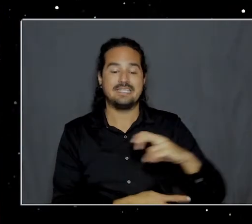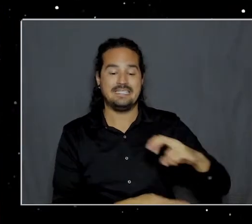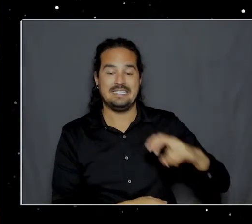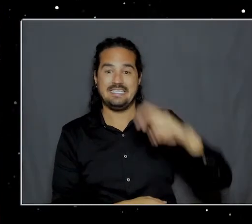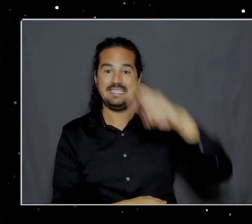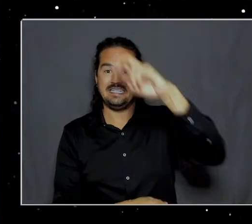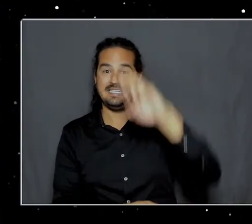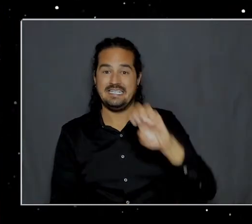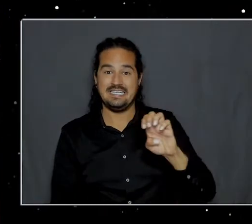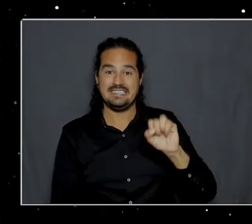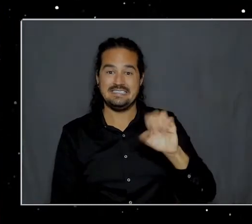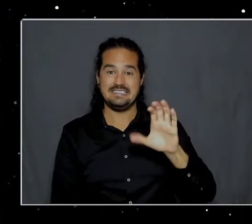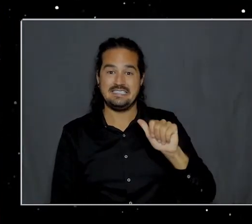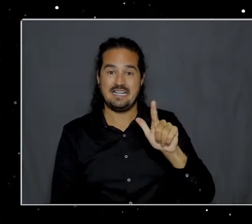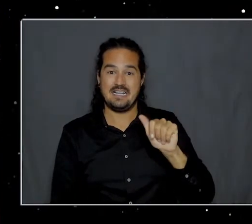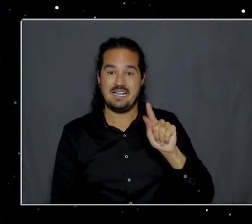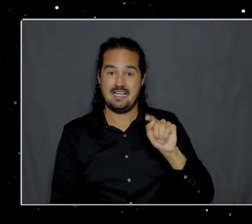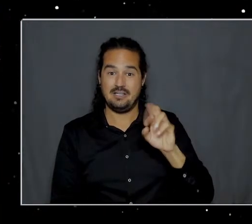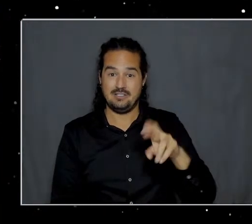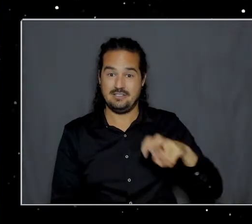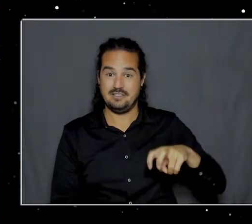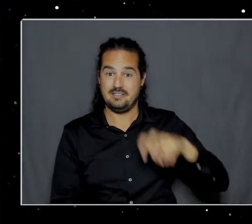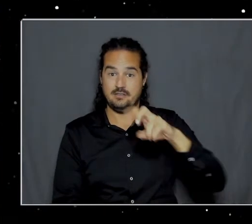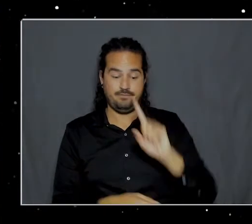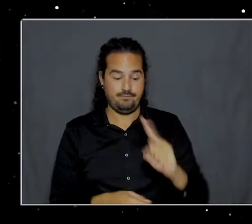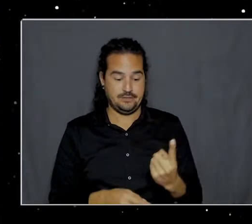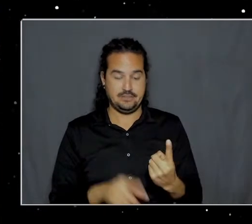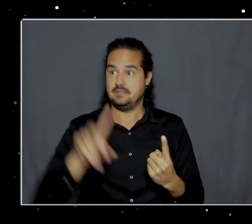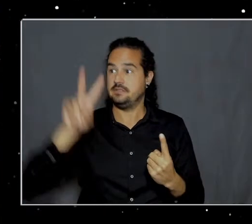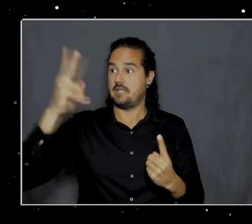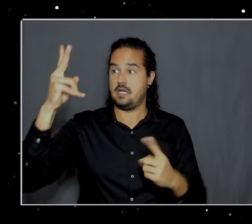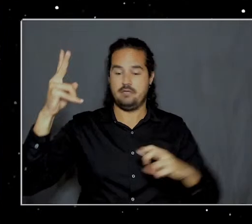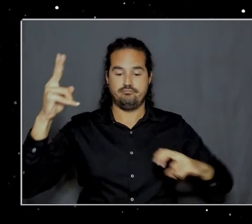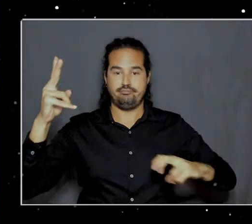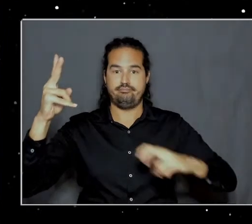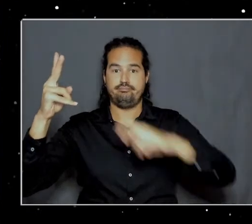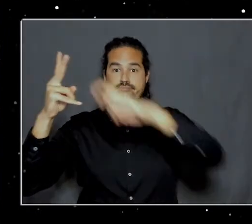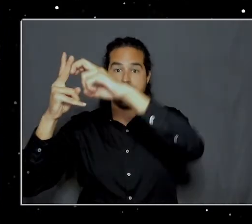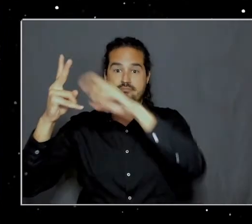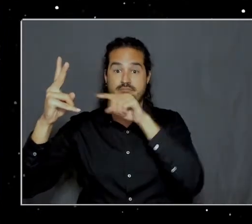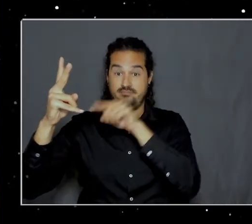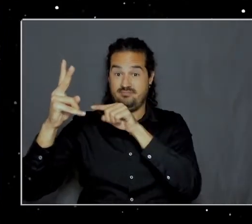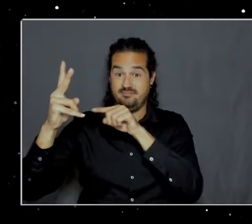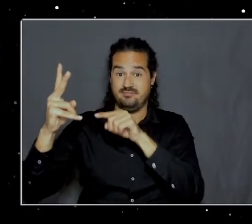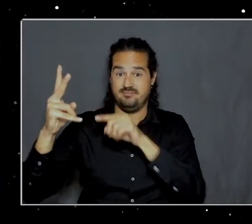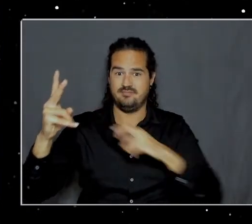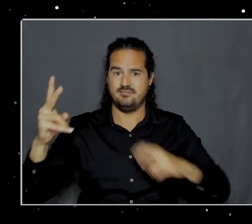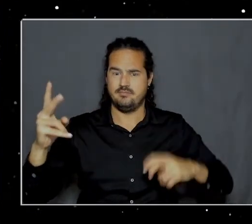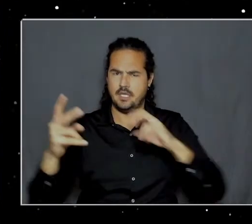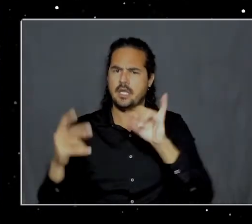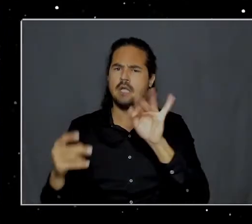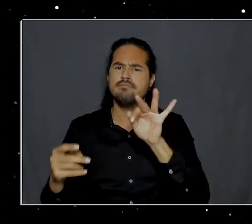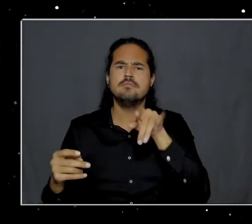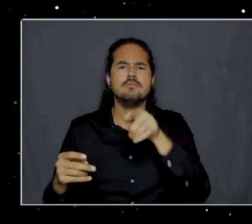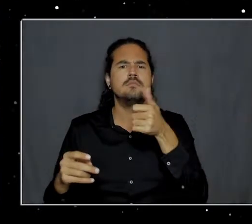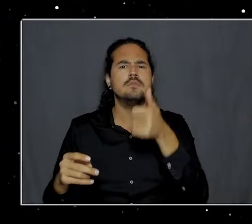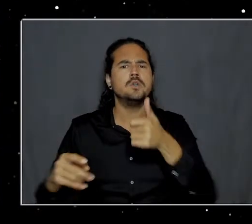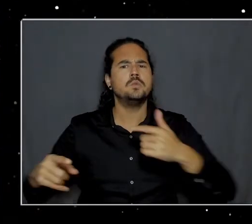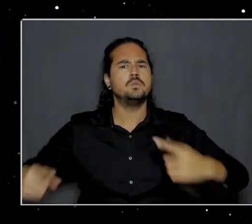ONE FLOOR TO ANOTHER FLOOR, IT'S